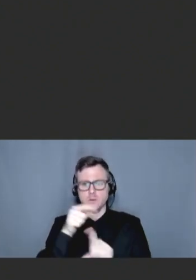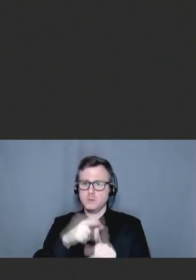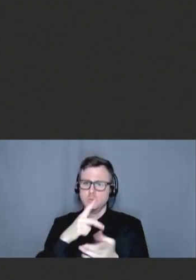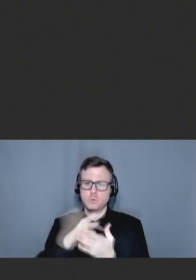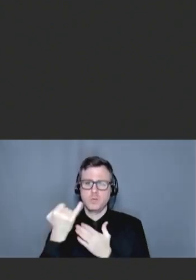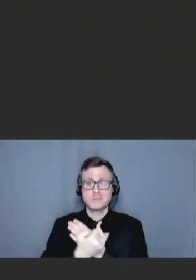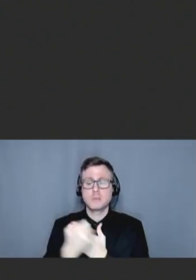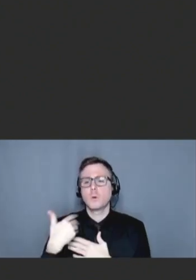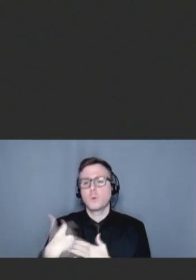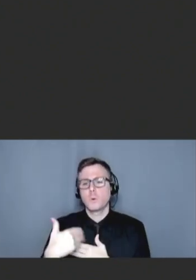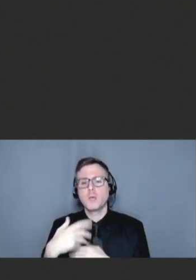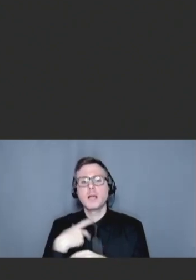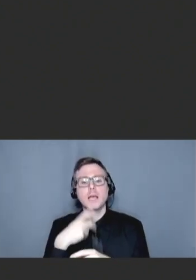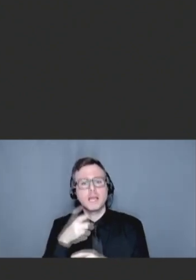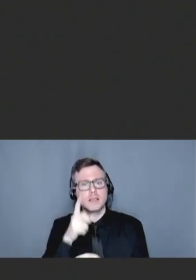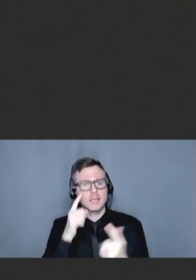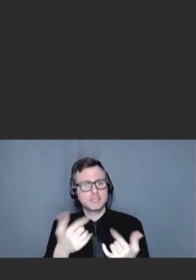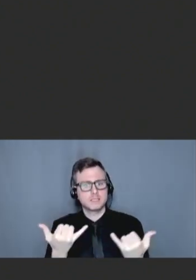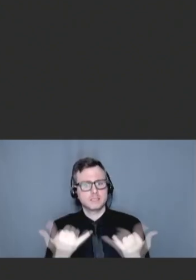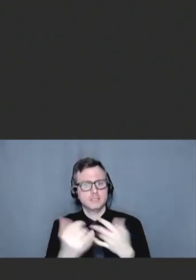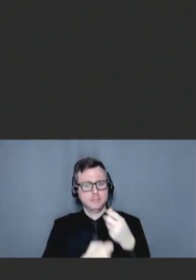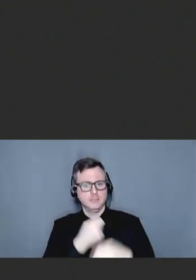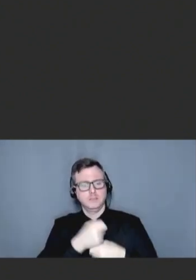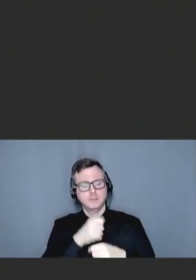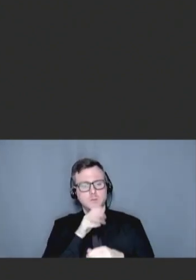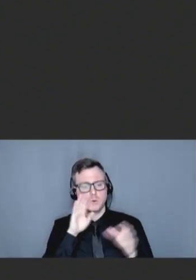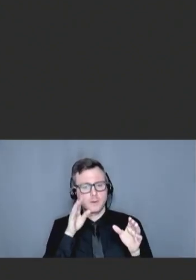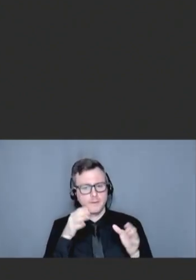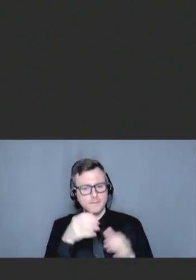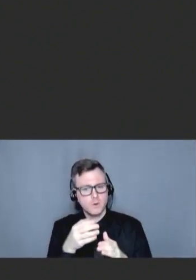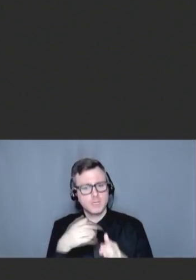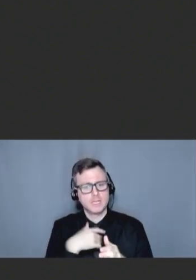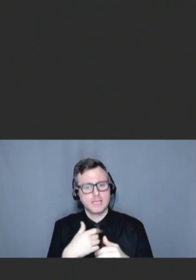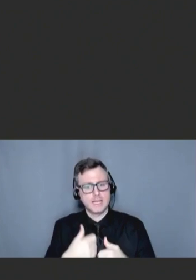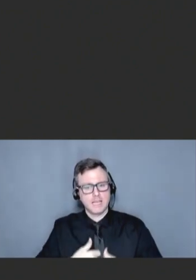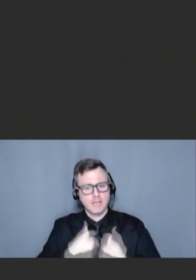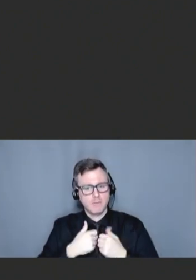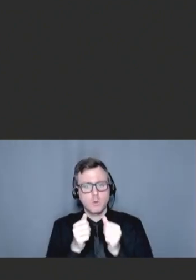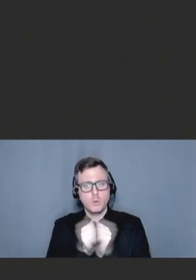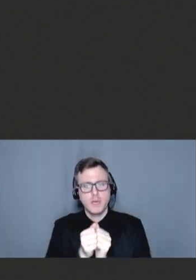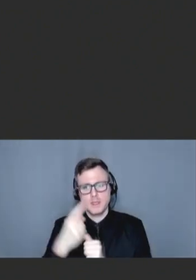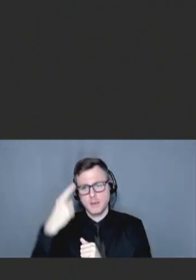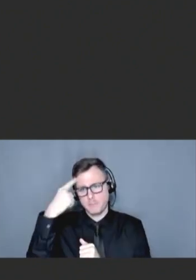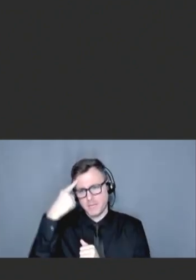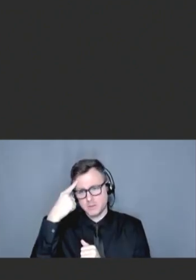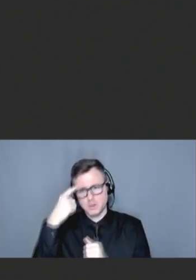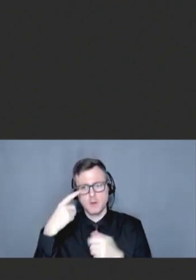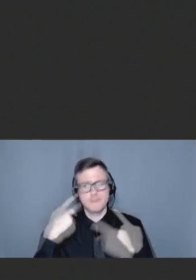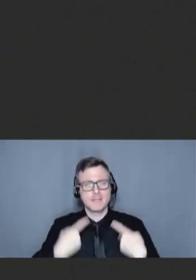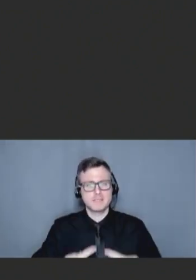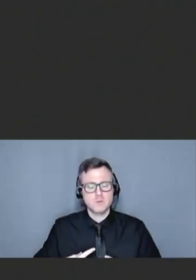And this year our focus is reaching those living with mental or physical disabilities.